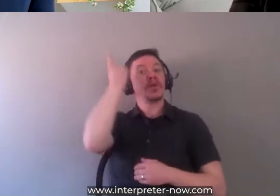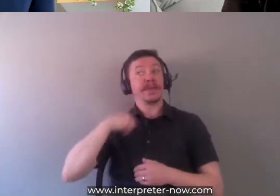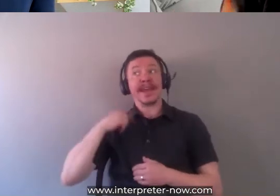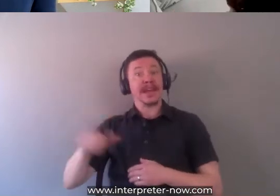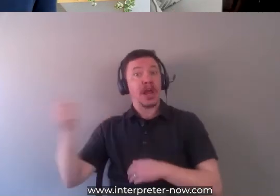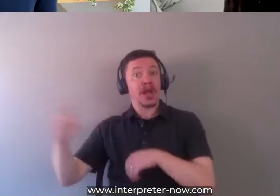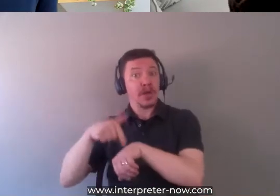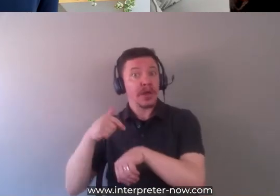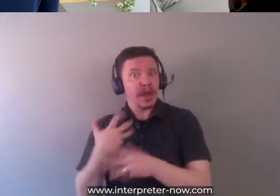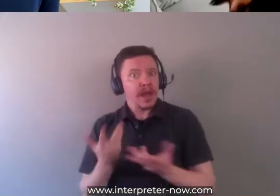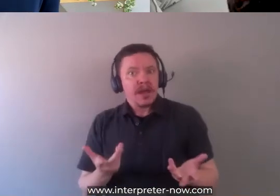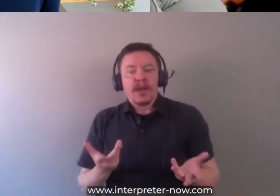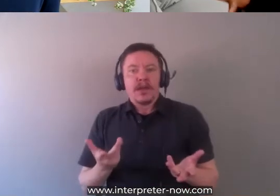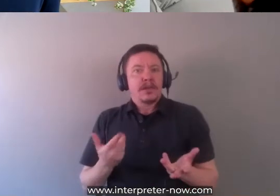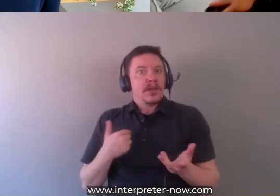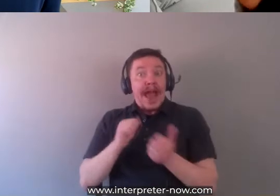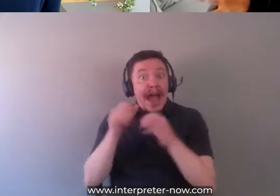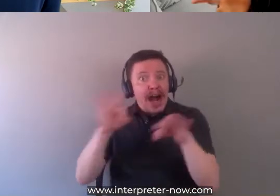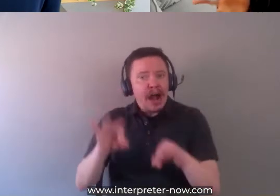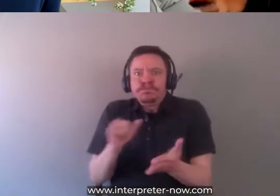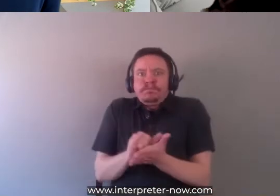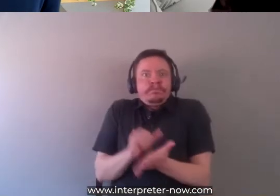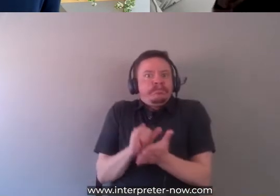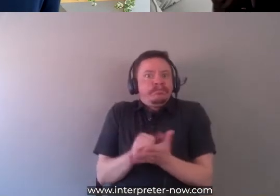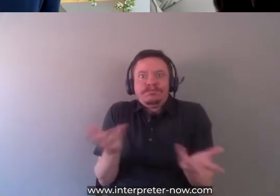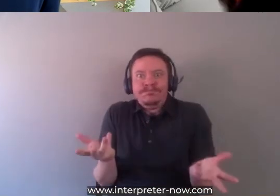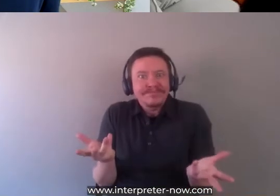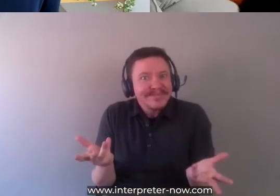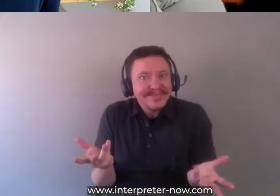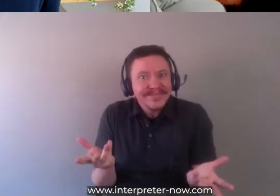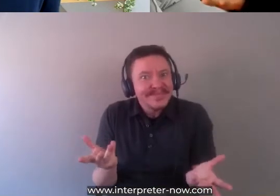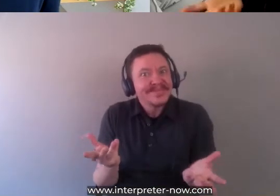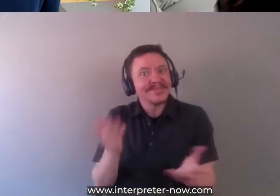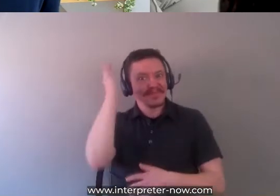is impossible to describe the work that I'm doing within the bounds of a project as might